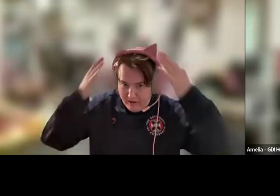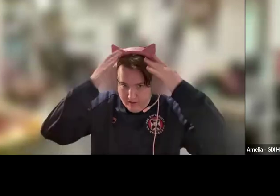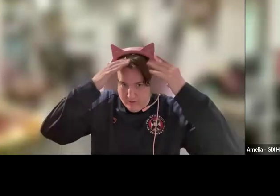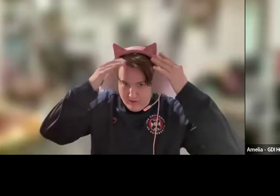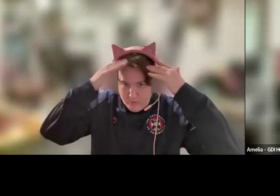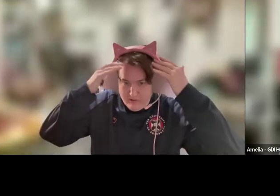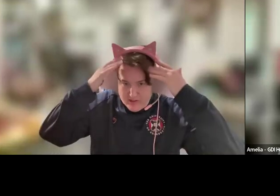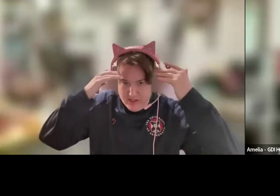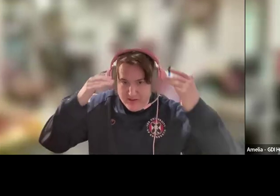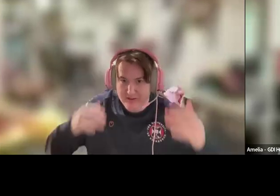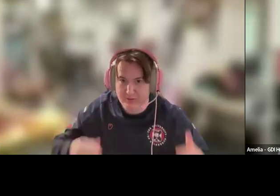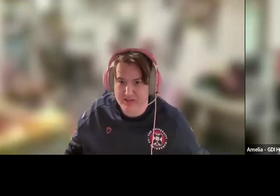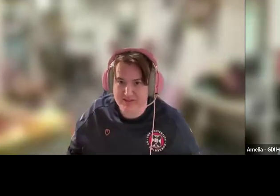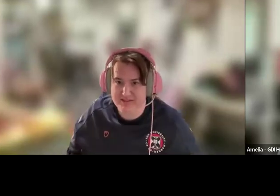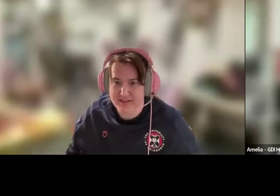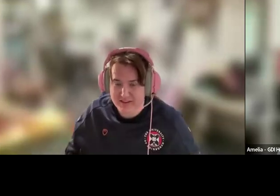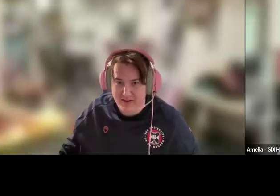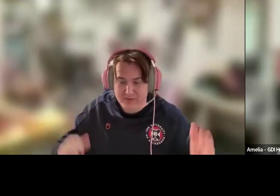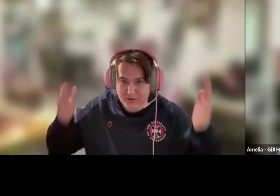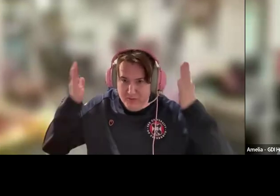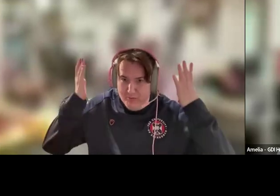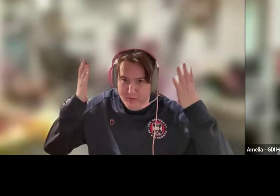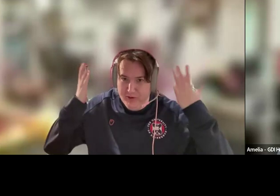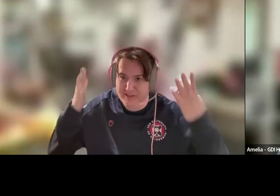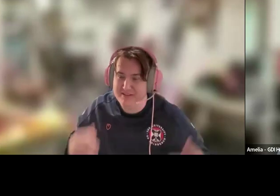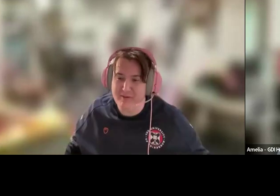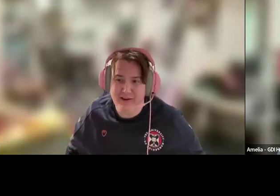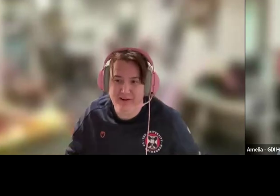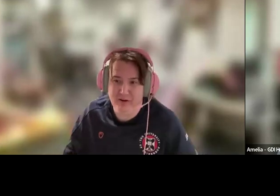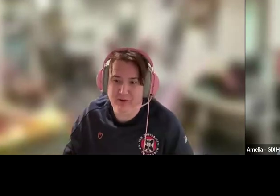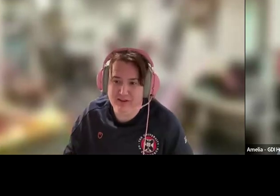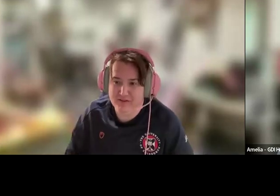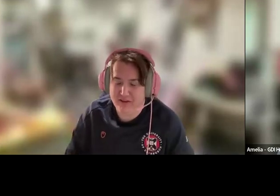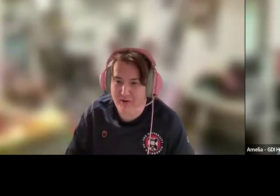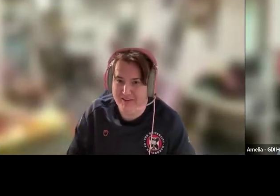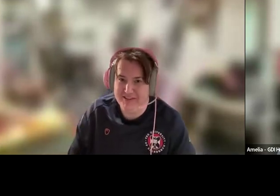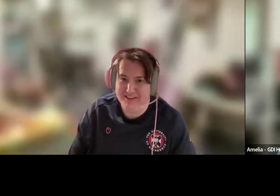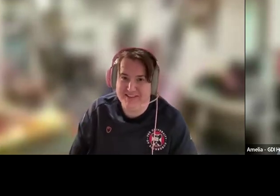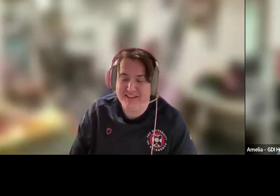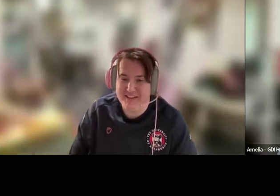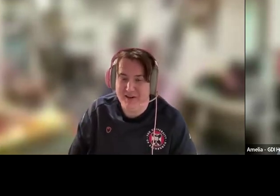I have kind of brownish hair, which is sort of blurred into my background a bit, so I apologize.